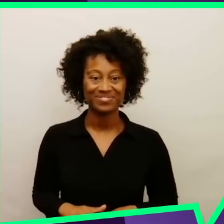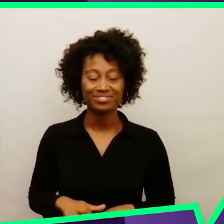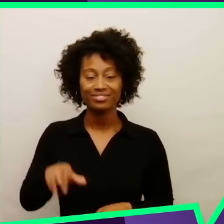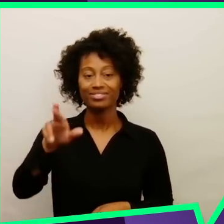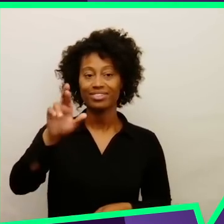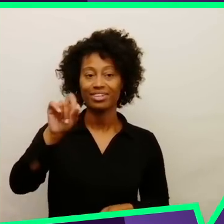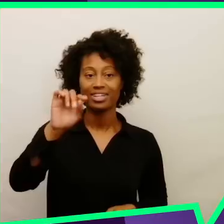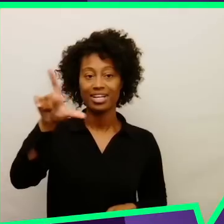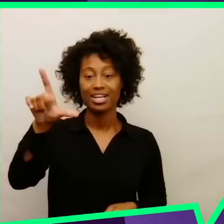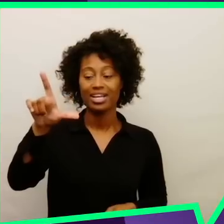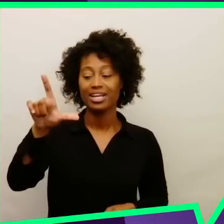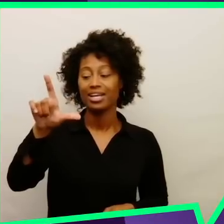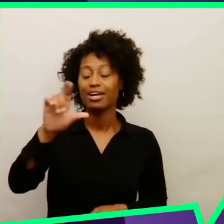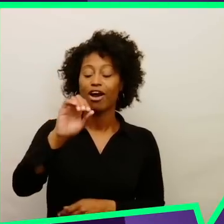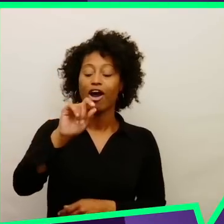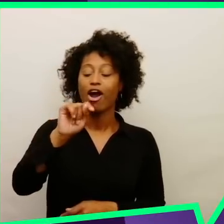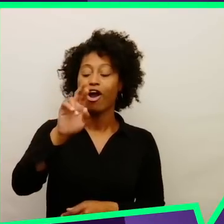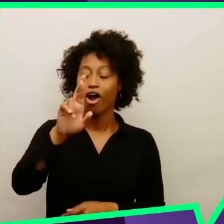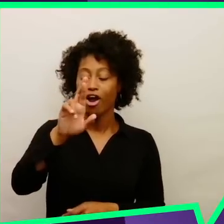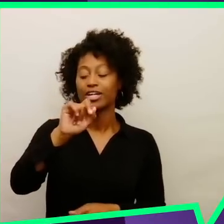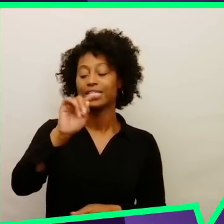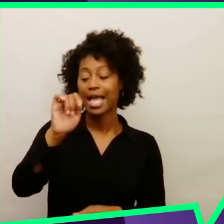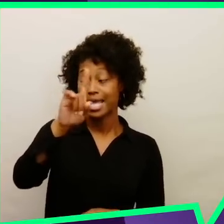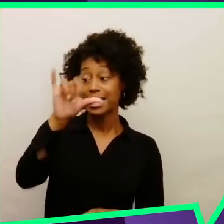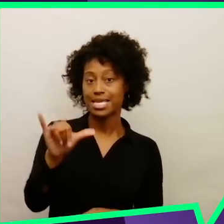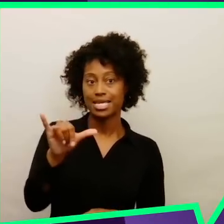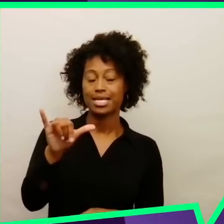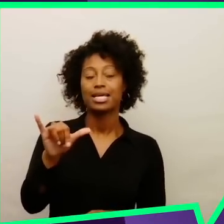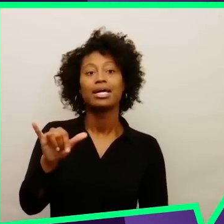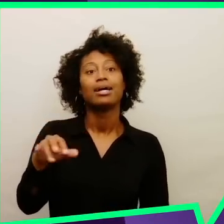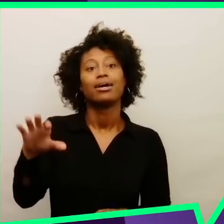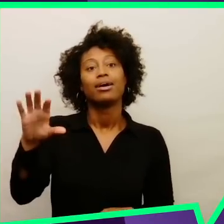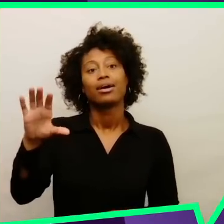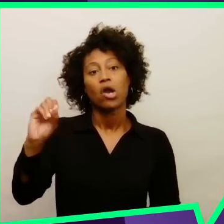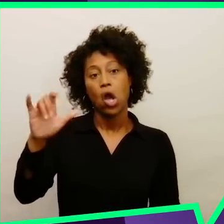OK, we got RTeddy. We got Colin. I see Crazyzach down there in 4.